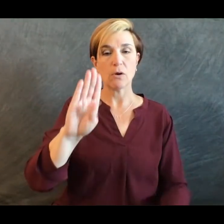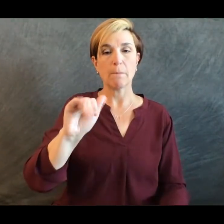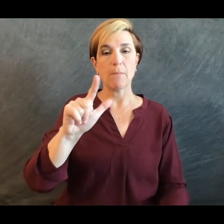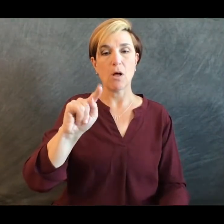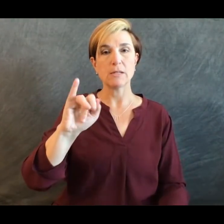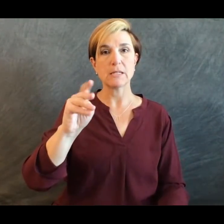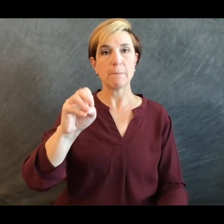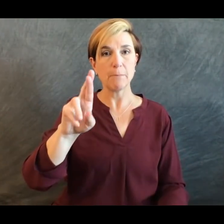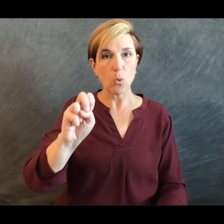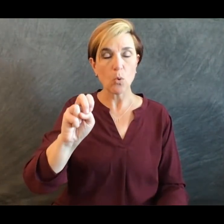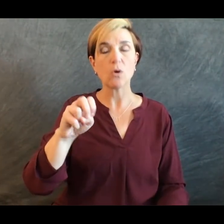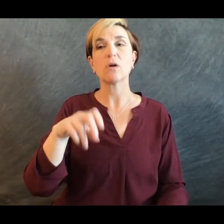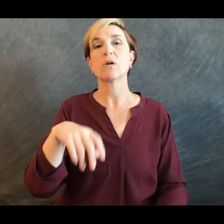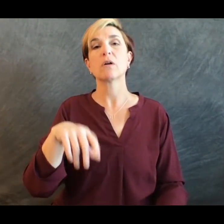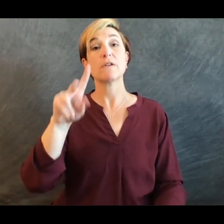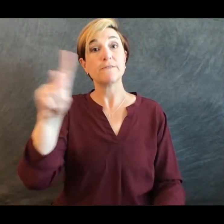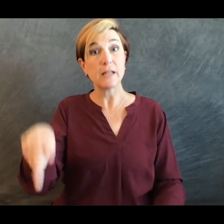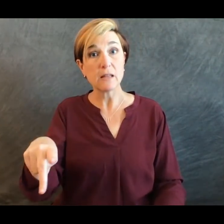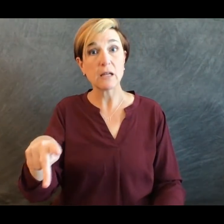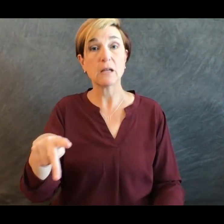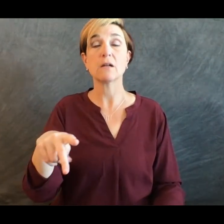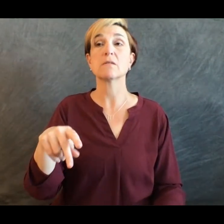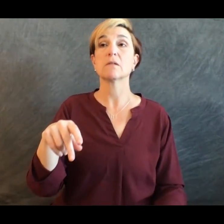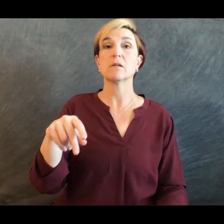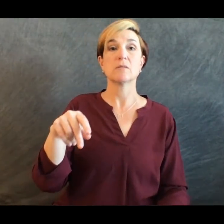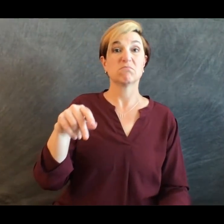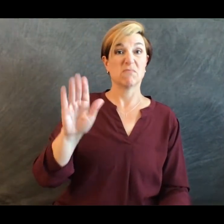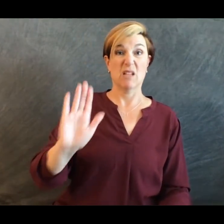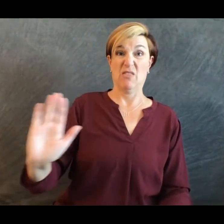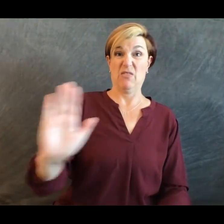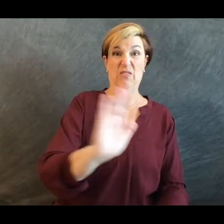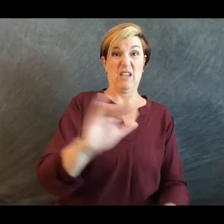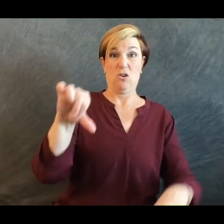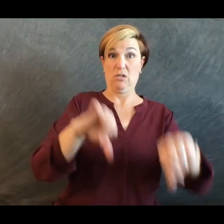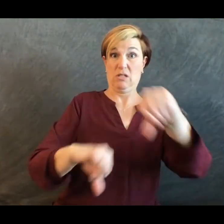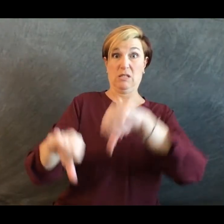have really brought all of their health health experts together and working with